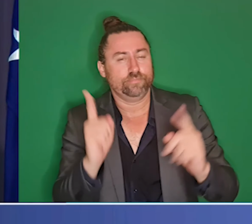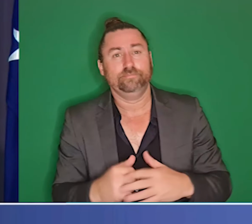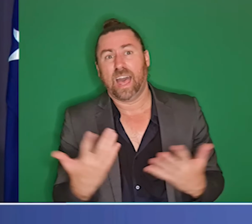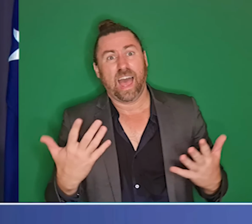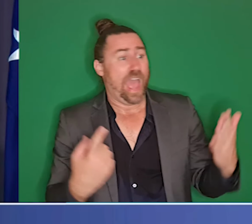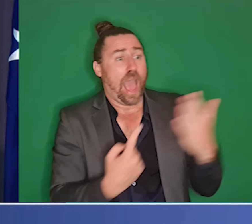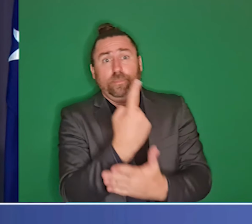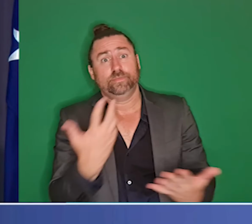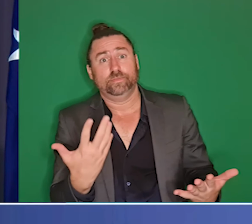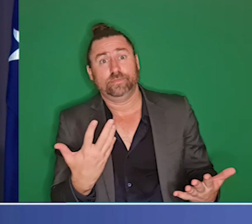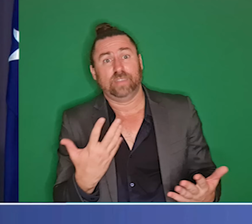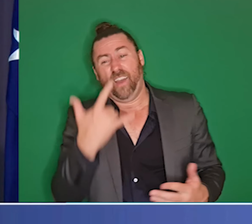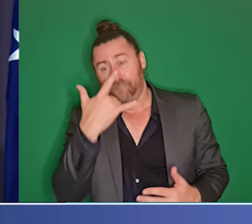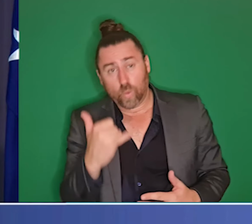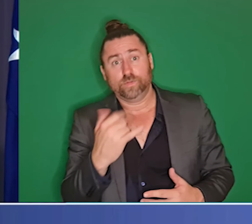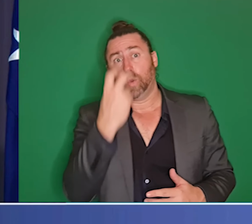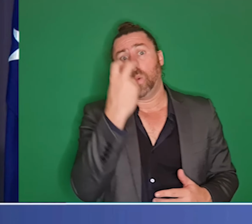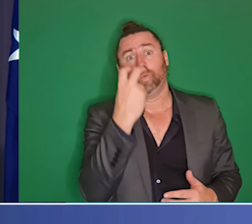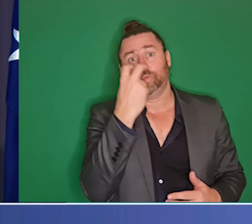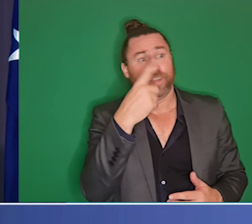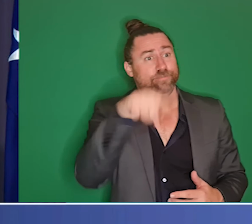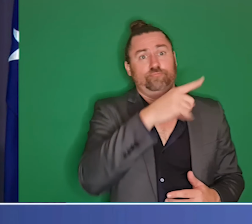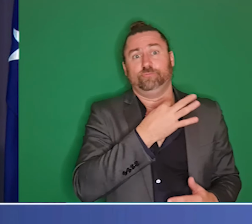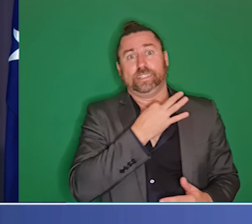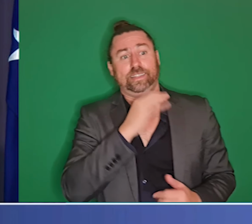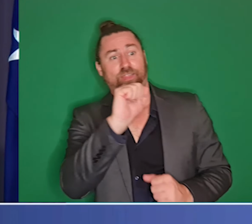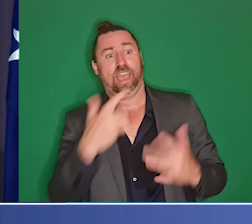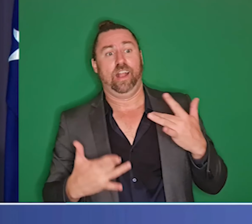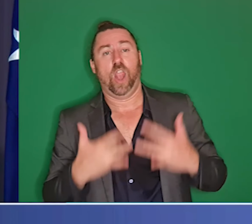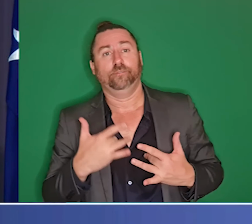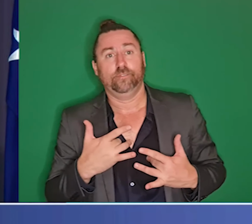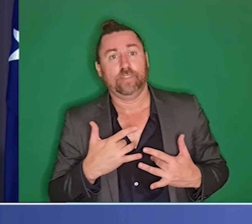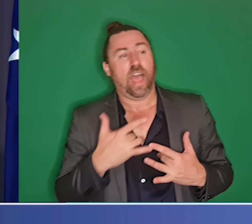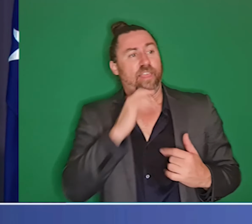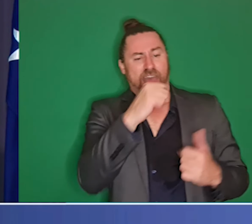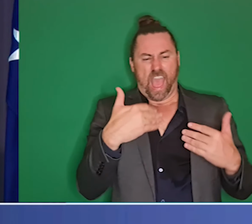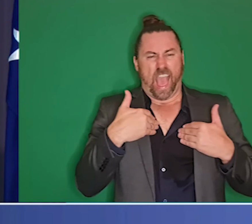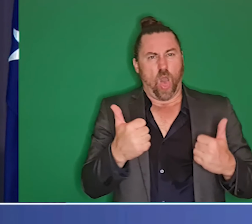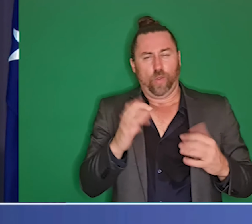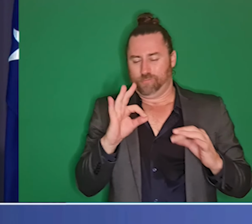so it's still older people are most at risk. Older people with risk factors that we know about